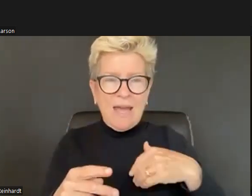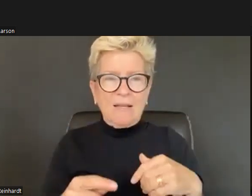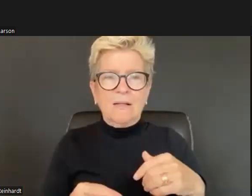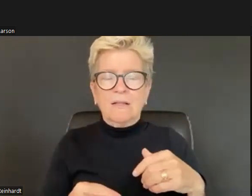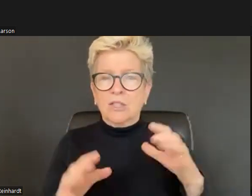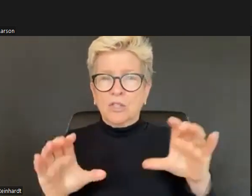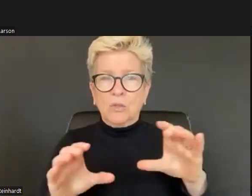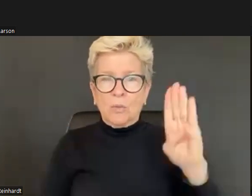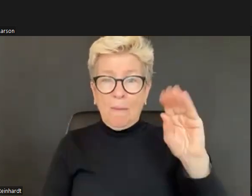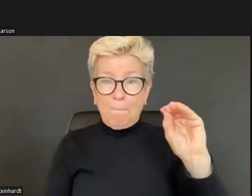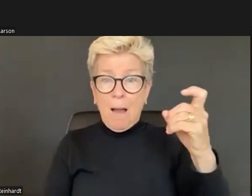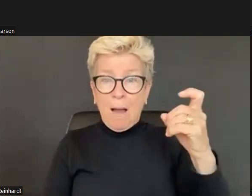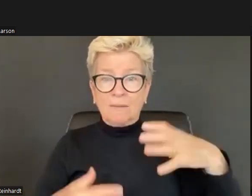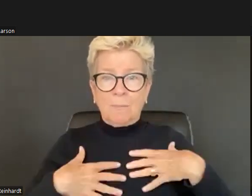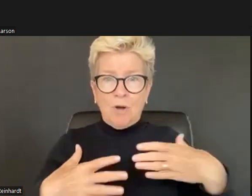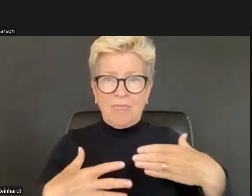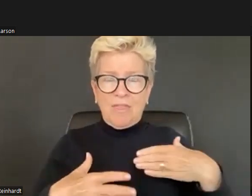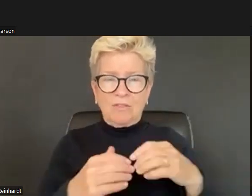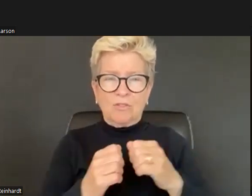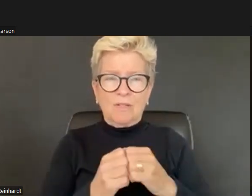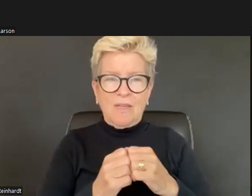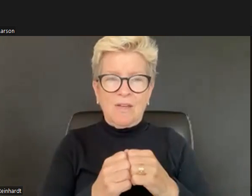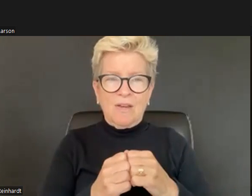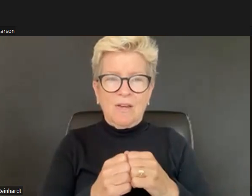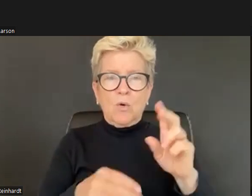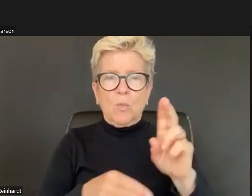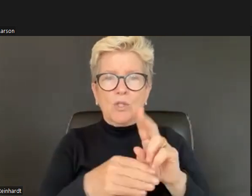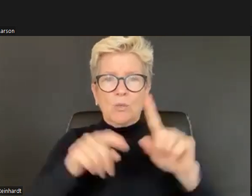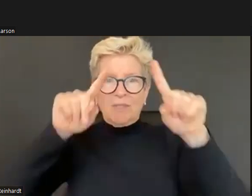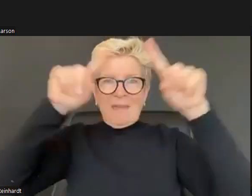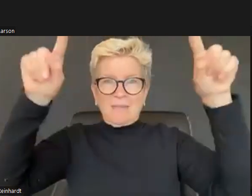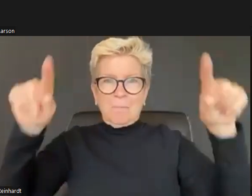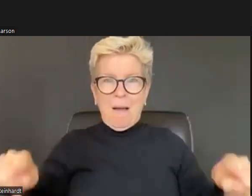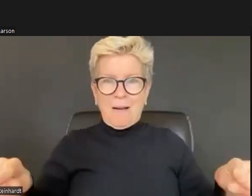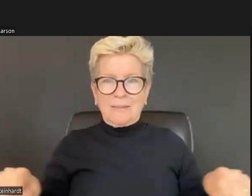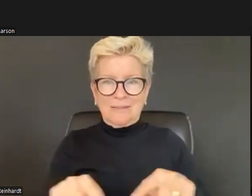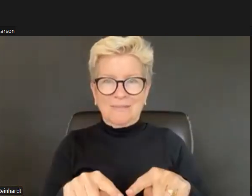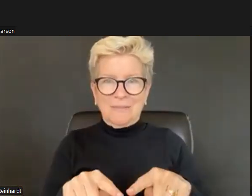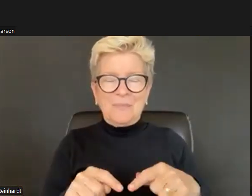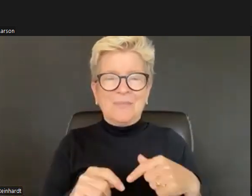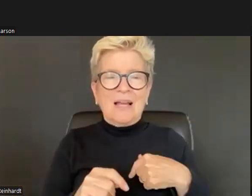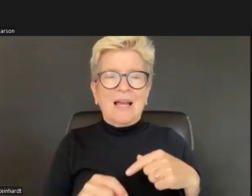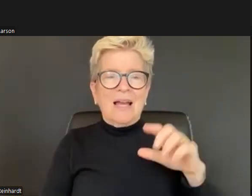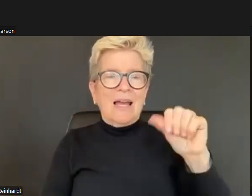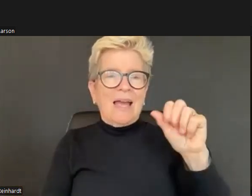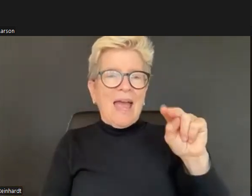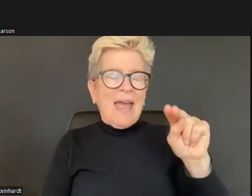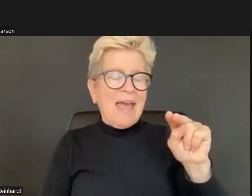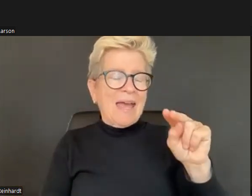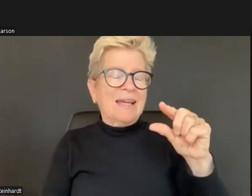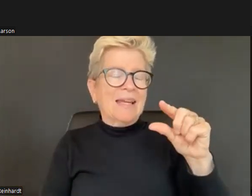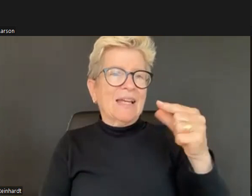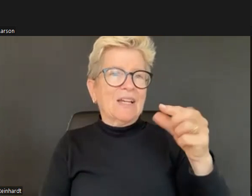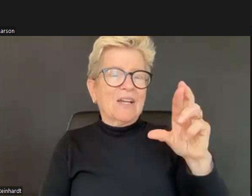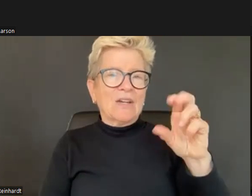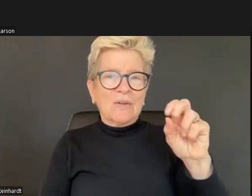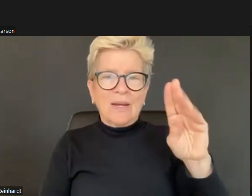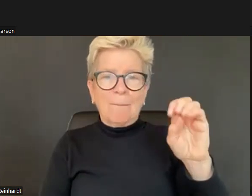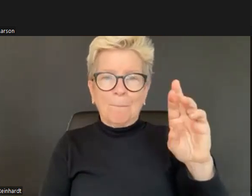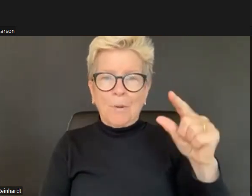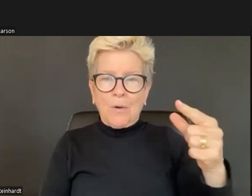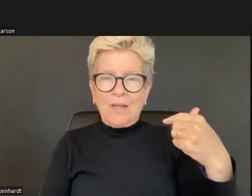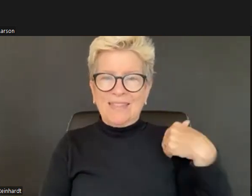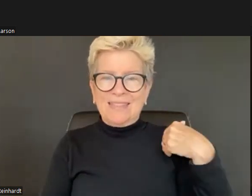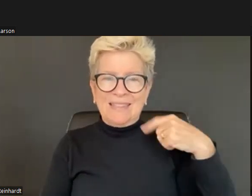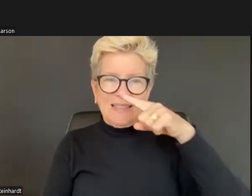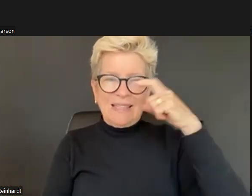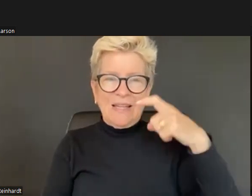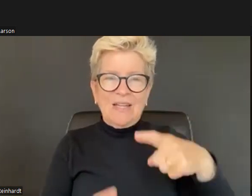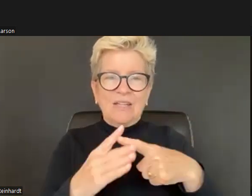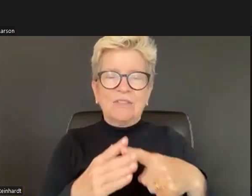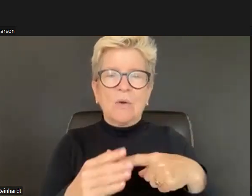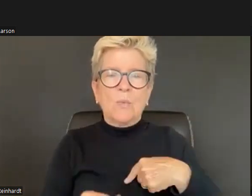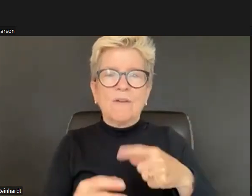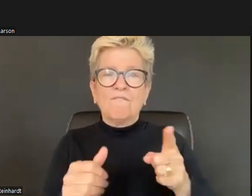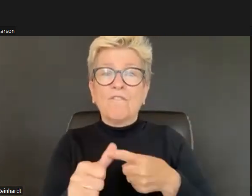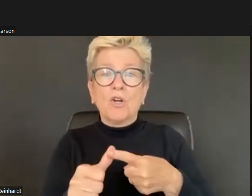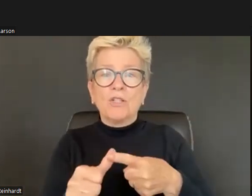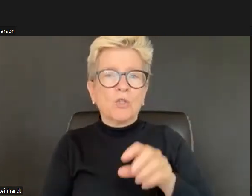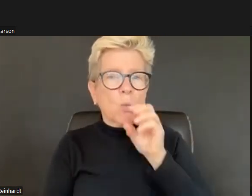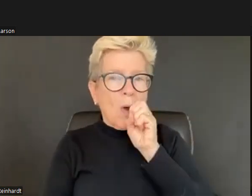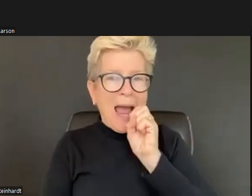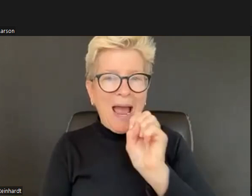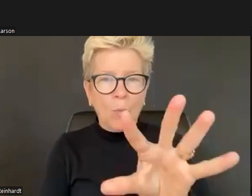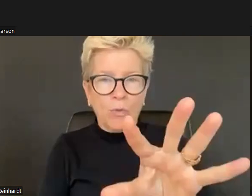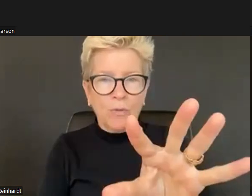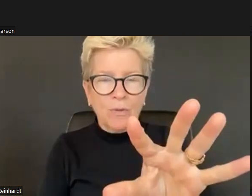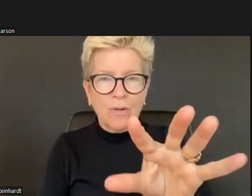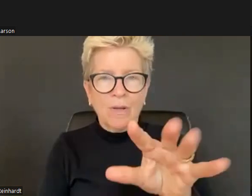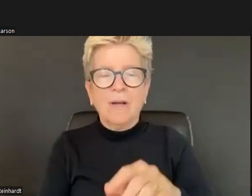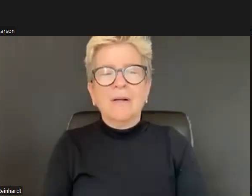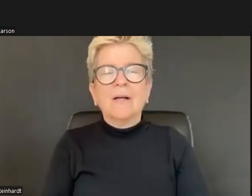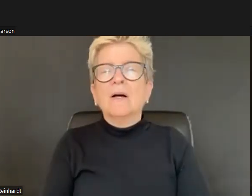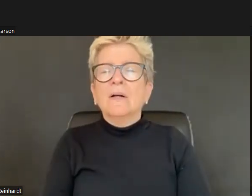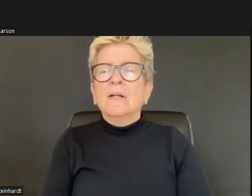It starts with breath, so I want you to just, I used to do this with my master's and teaching students.